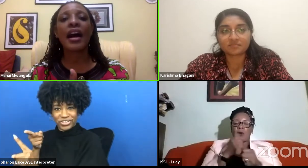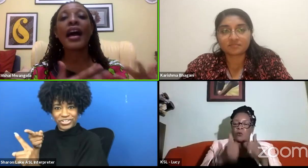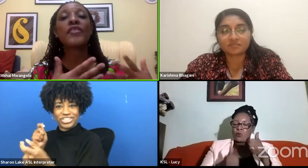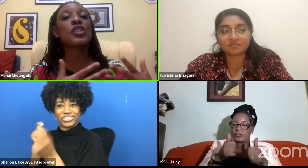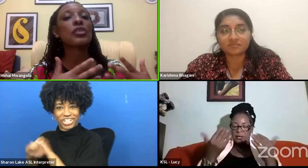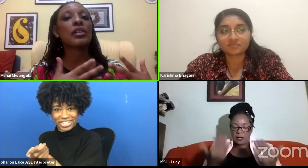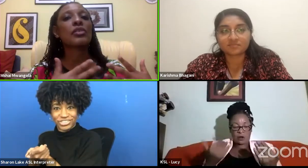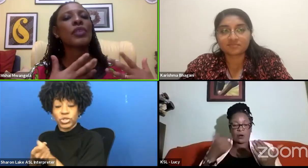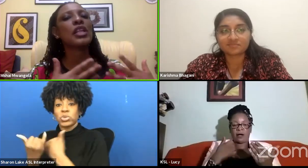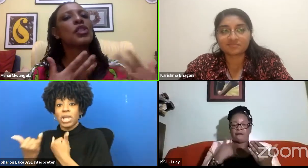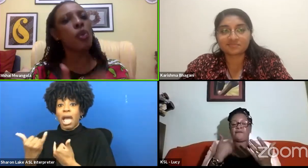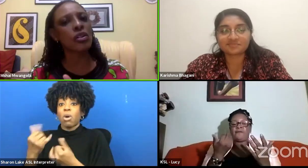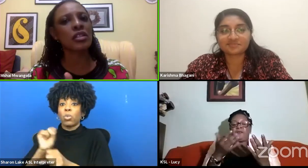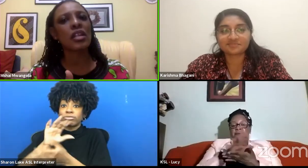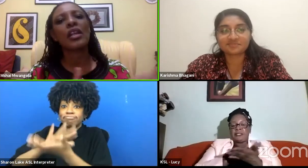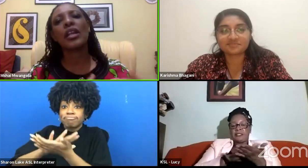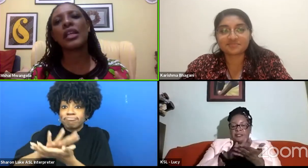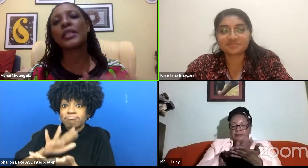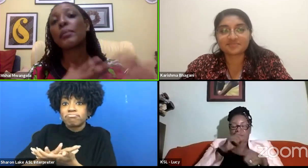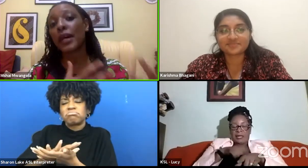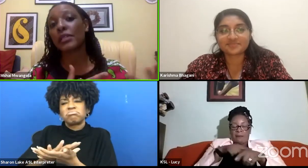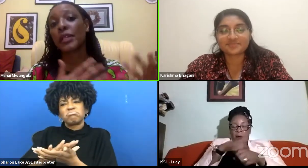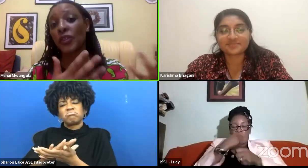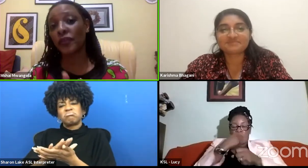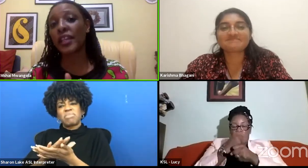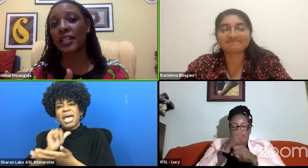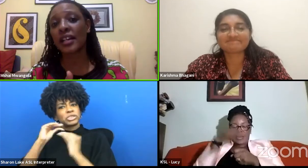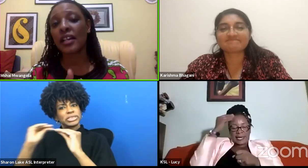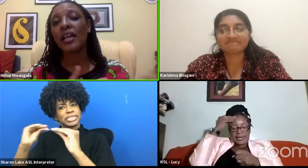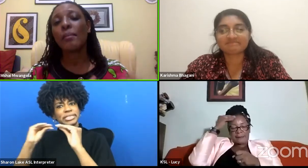I haven't really taught in a department of theater